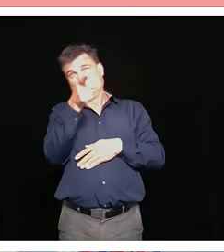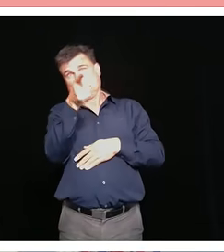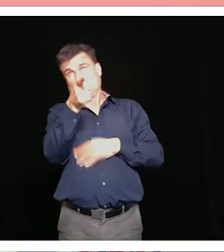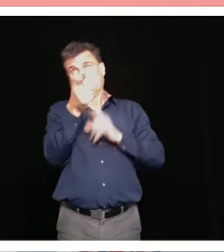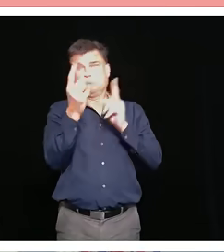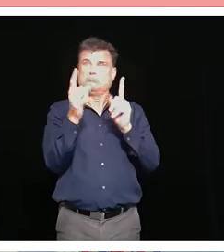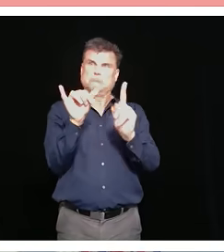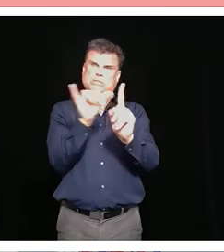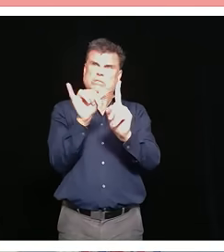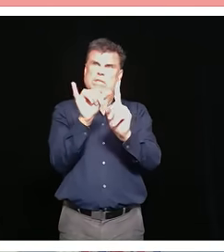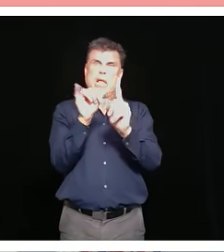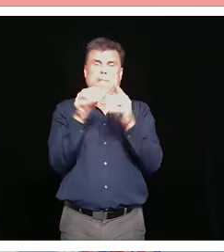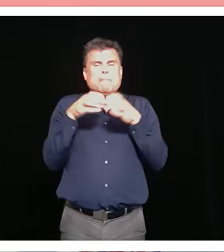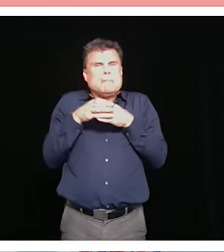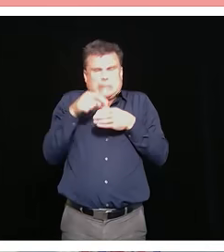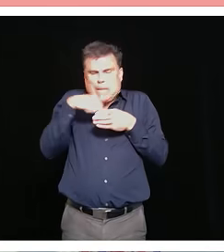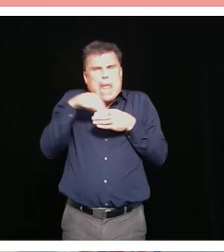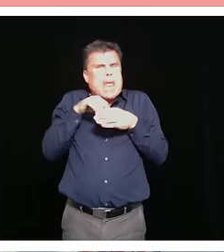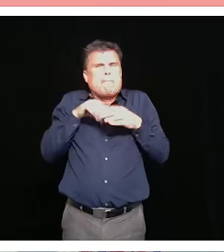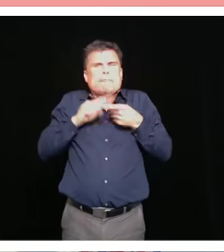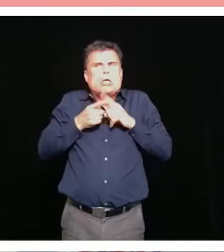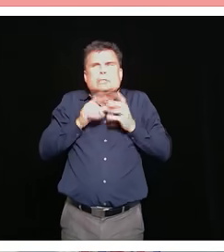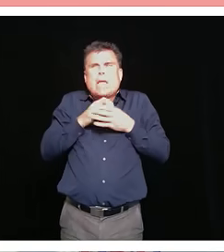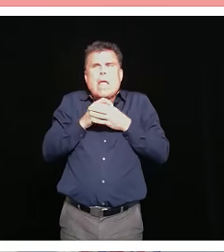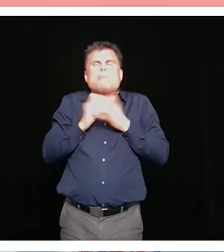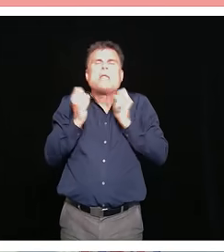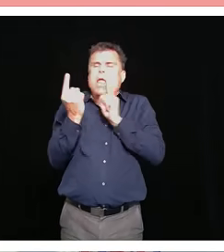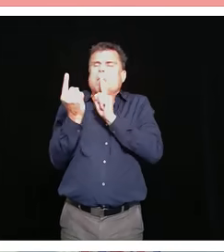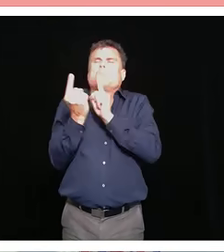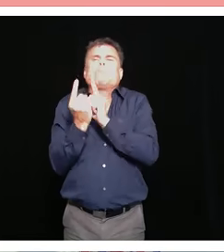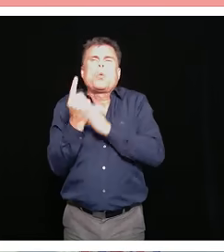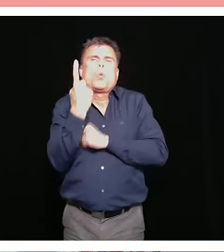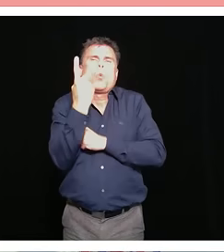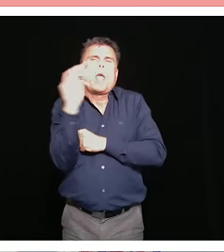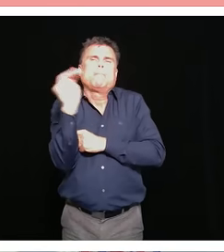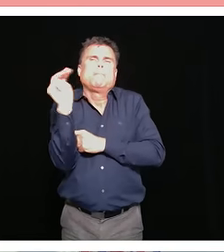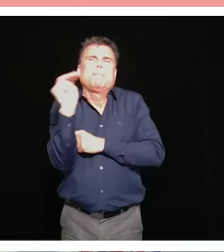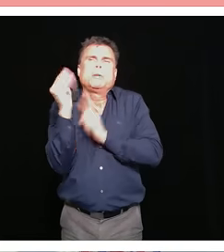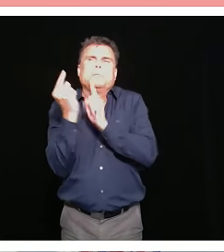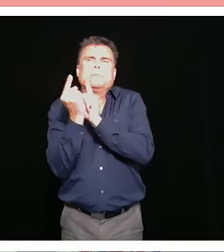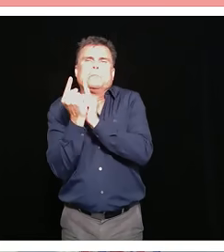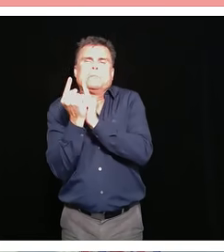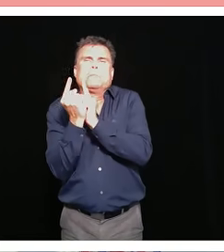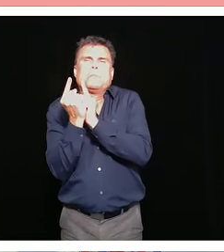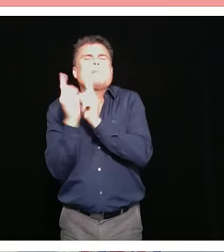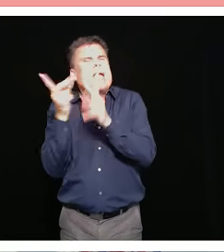were doing the highest number of tests per day that we've done across this pandemic and as you